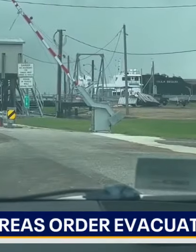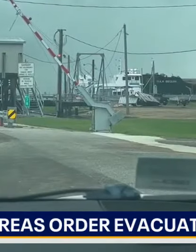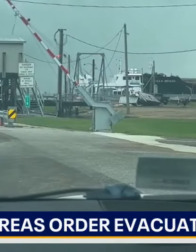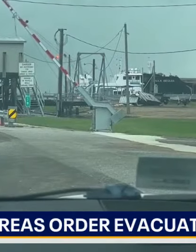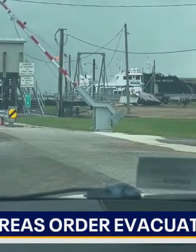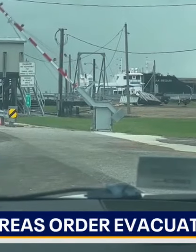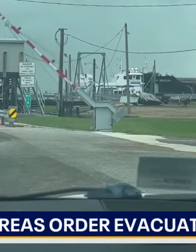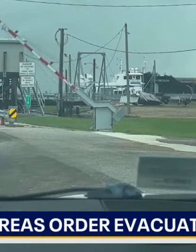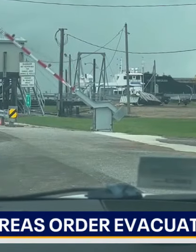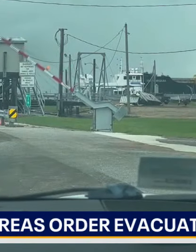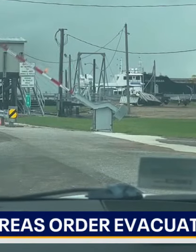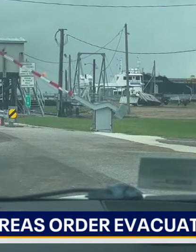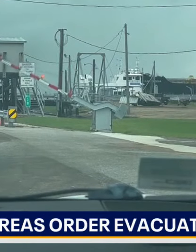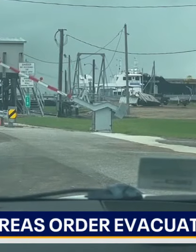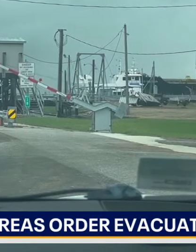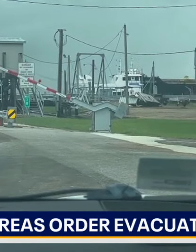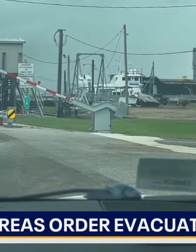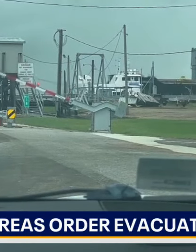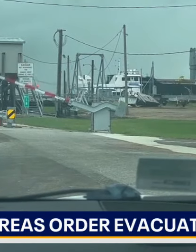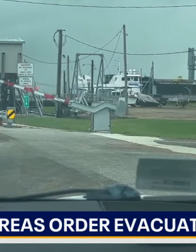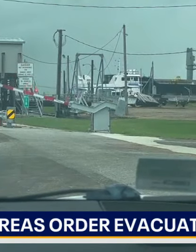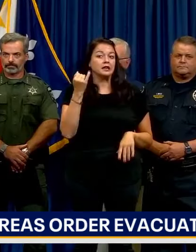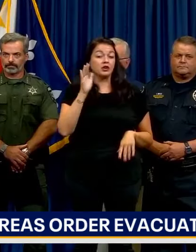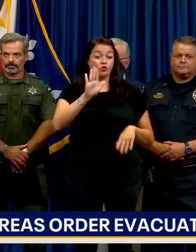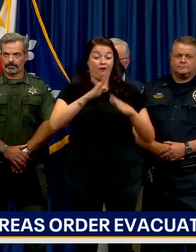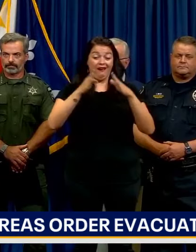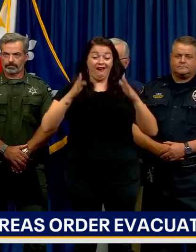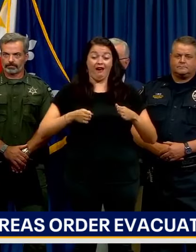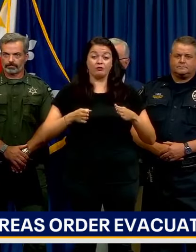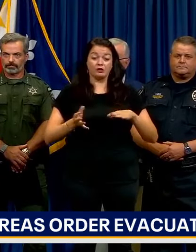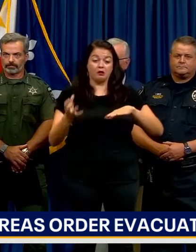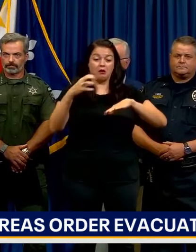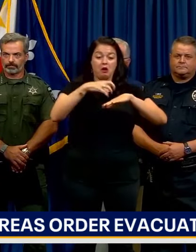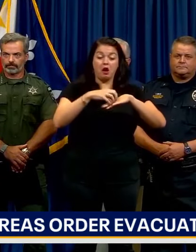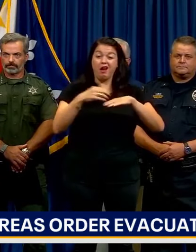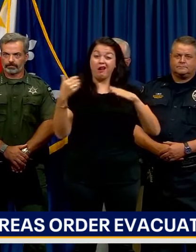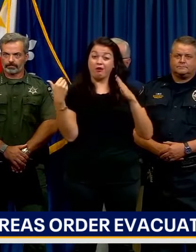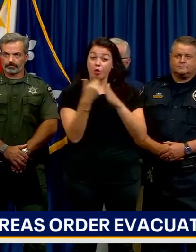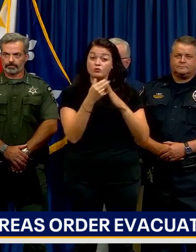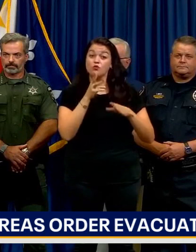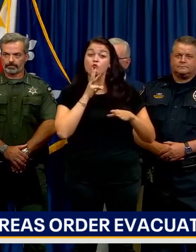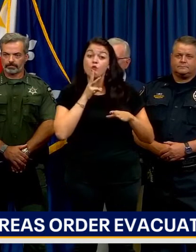MINUTE GAS AND FOOD AHEAD OF THE ALSO WARNING SPECIFIC RESIDENTS